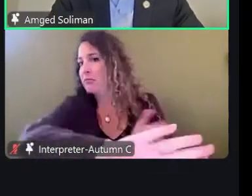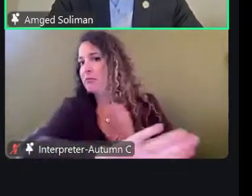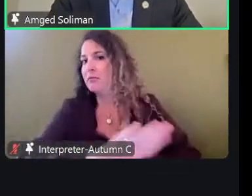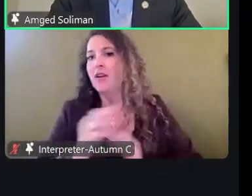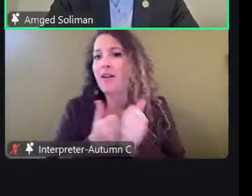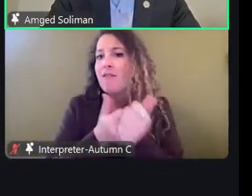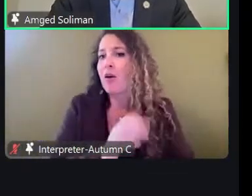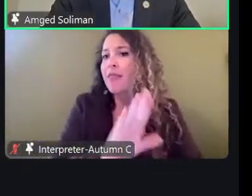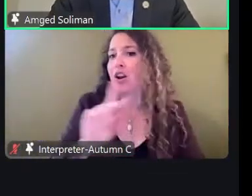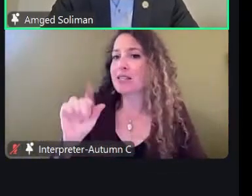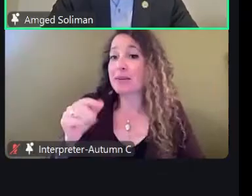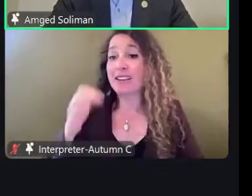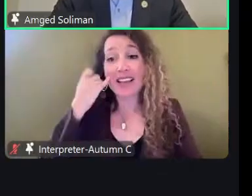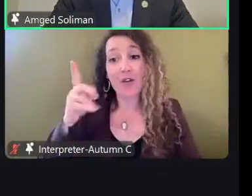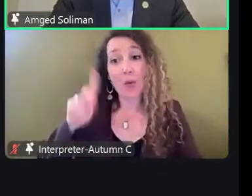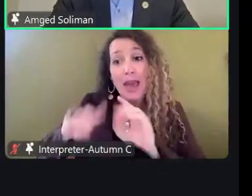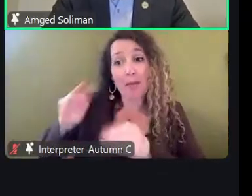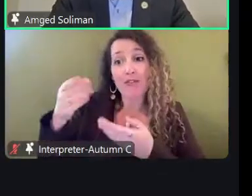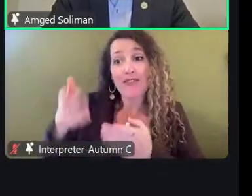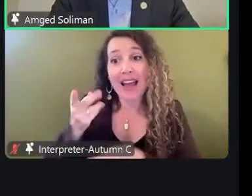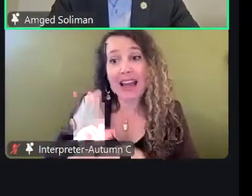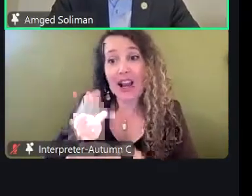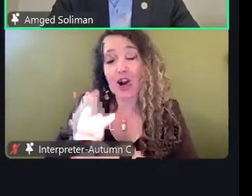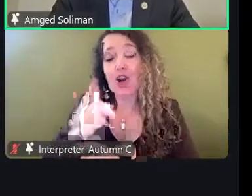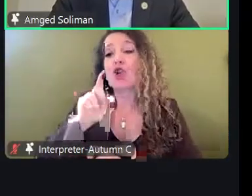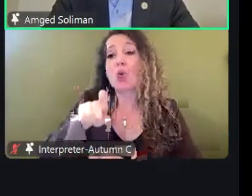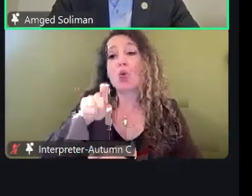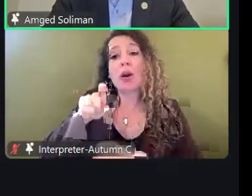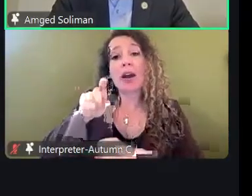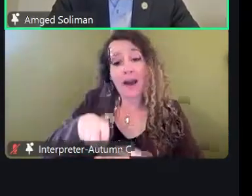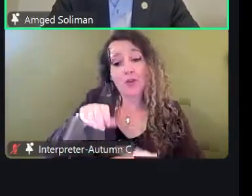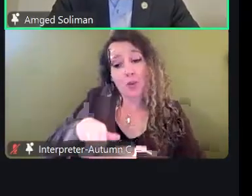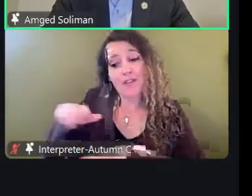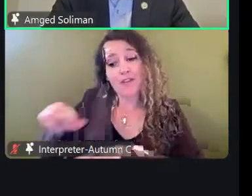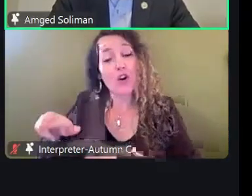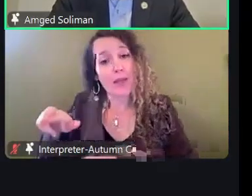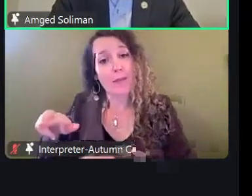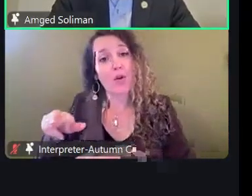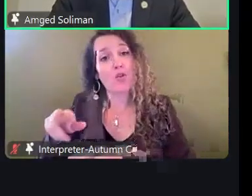and if you're unable to provide care, you have to refer them to a provider that can give them care.